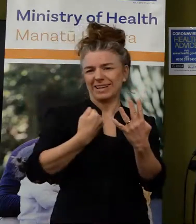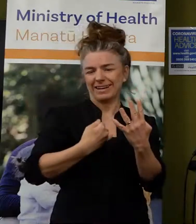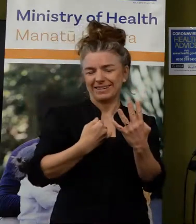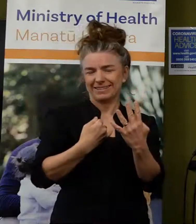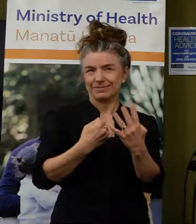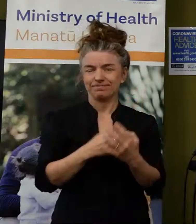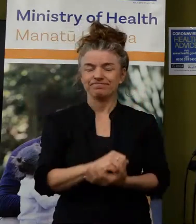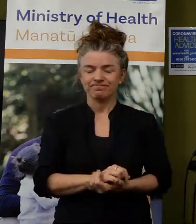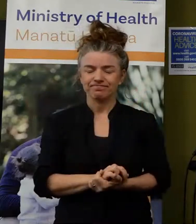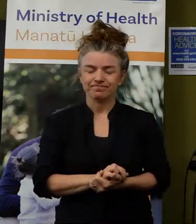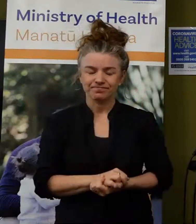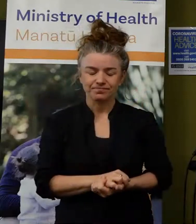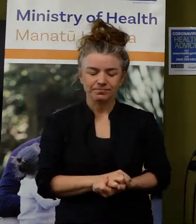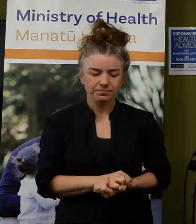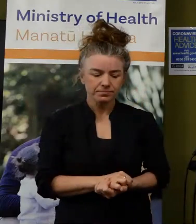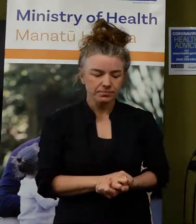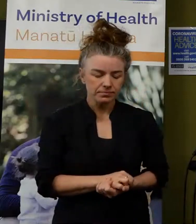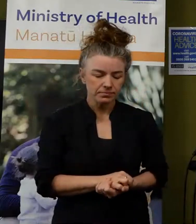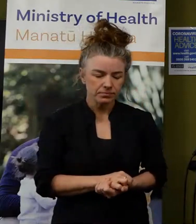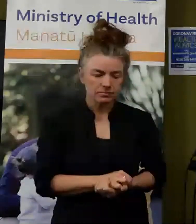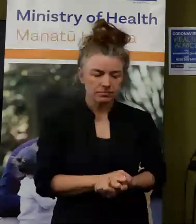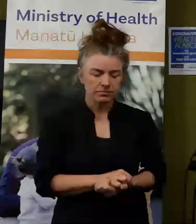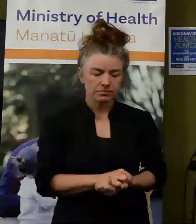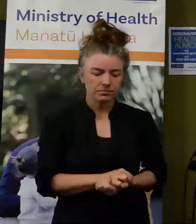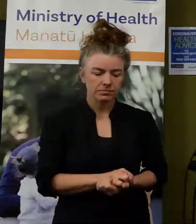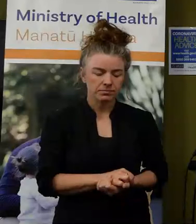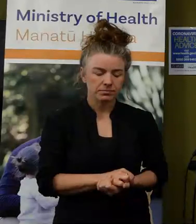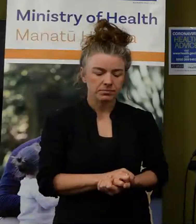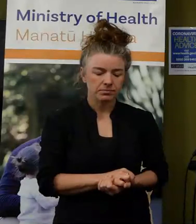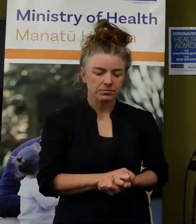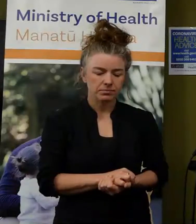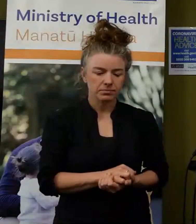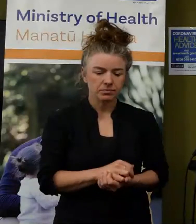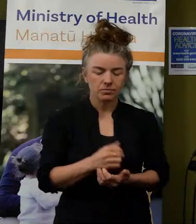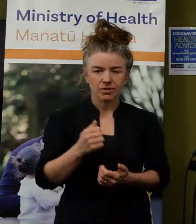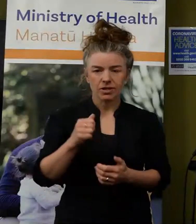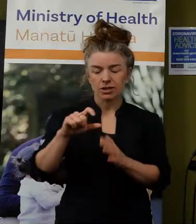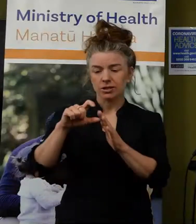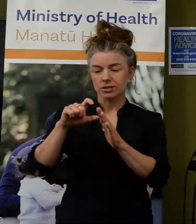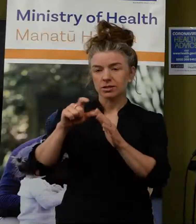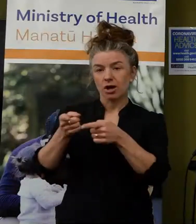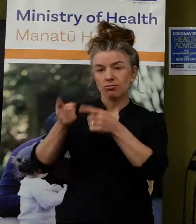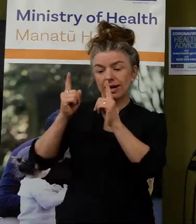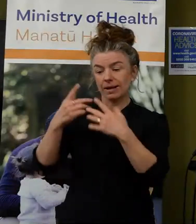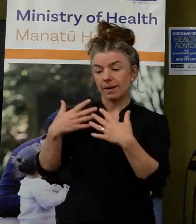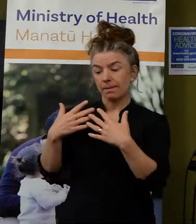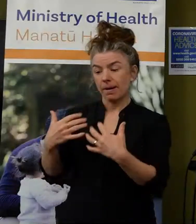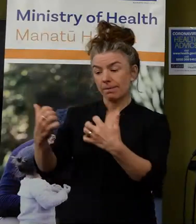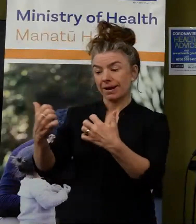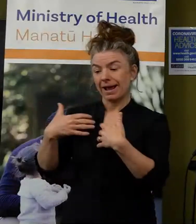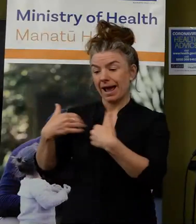As I said yesterday, our director of public health, Dr. Caroline McElnay, has spoken with the original two patients